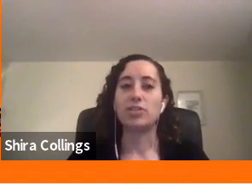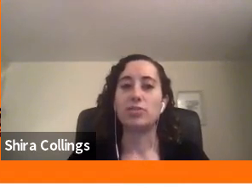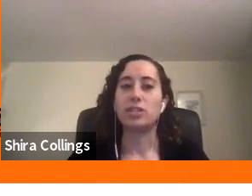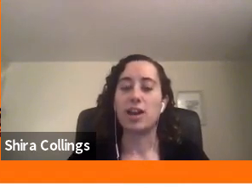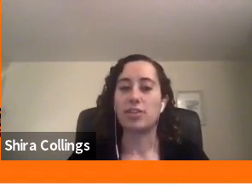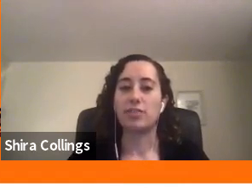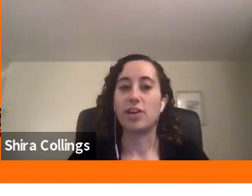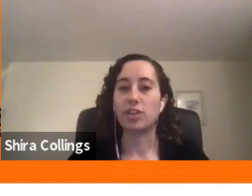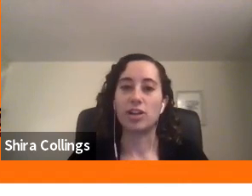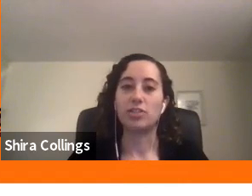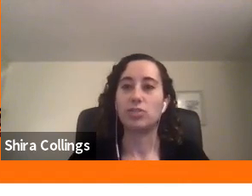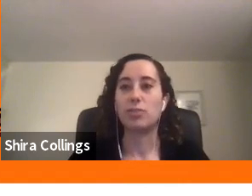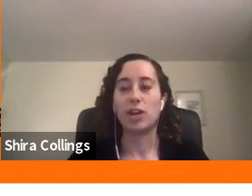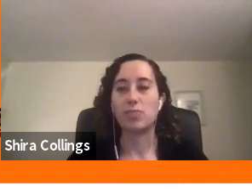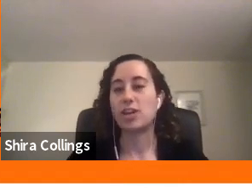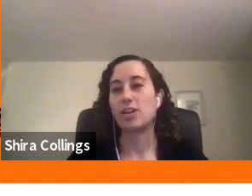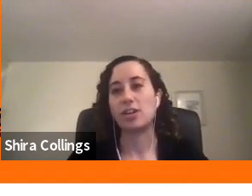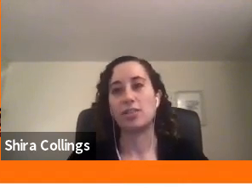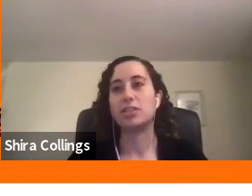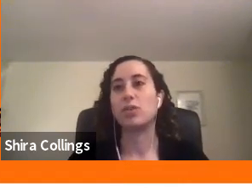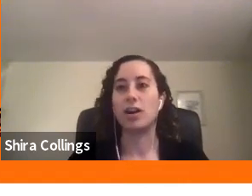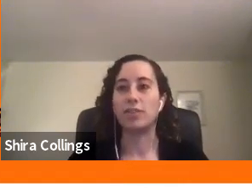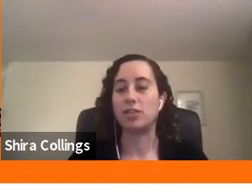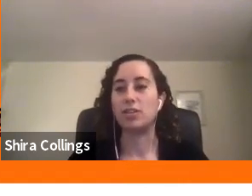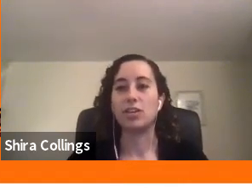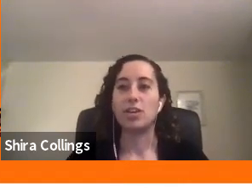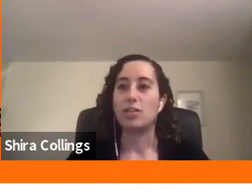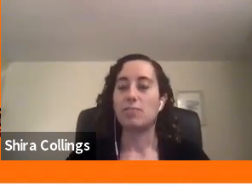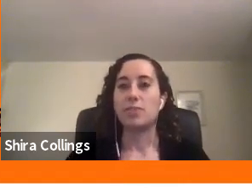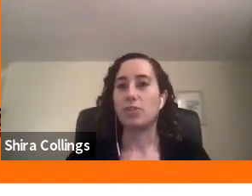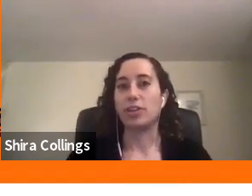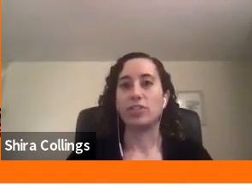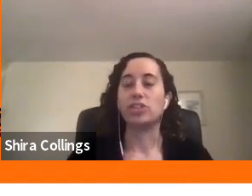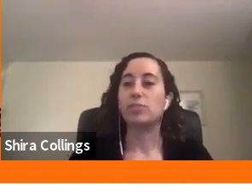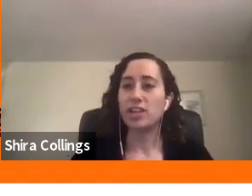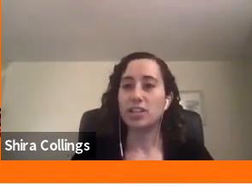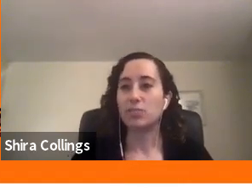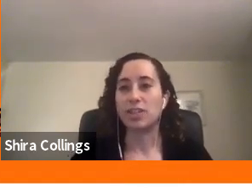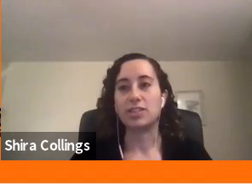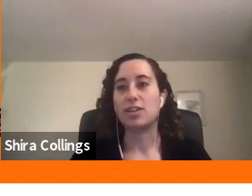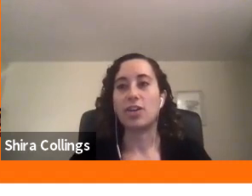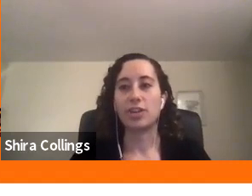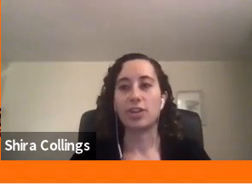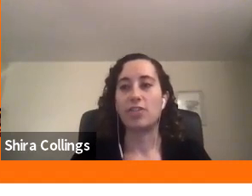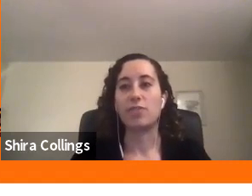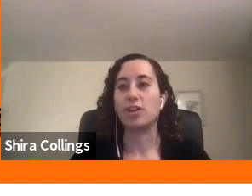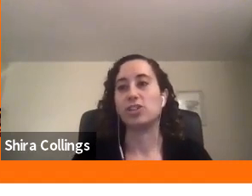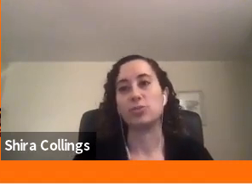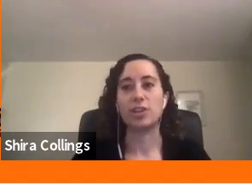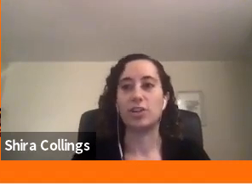criterion used to exclude people from adoption which not many people know Also, denial of healthcare due to body weight.